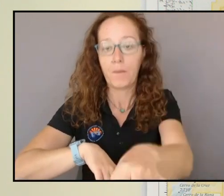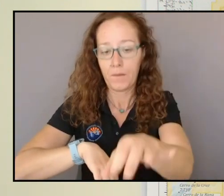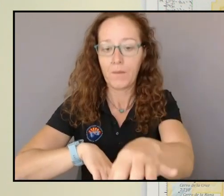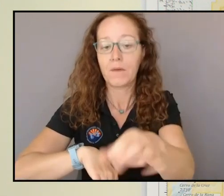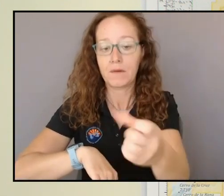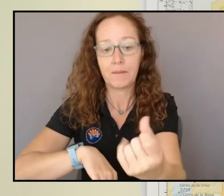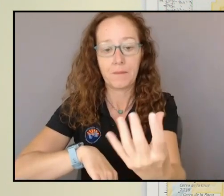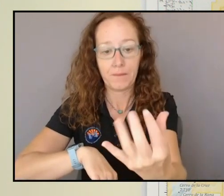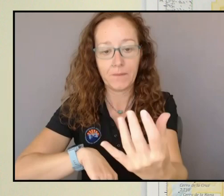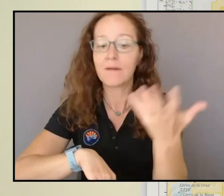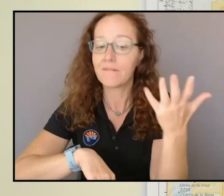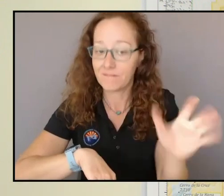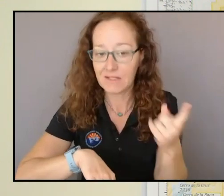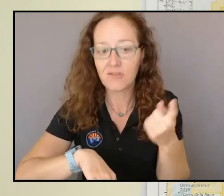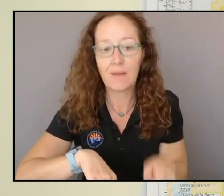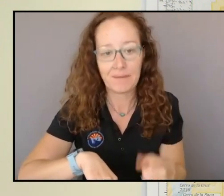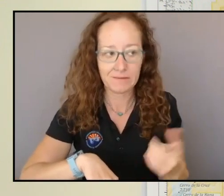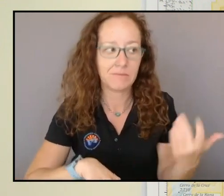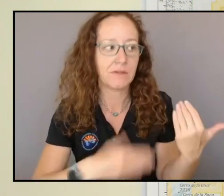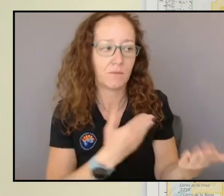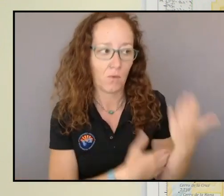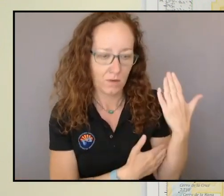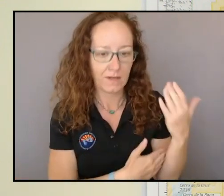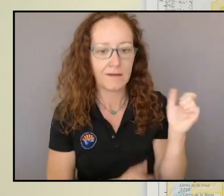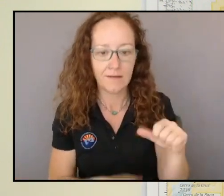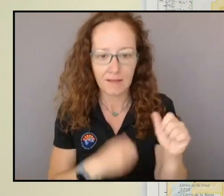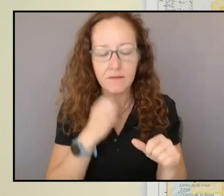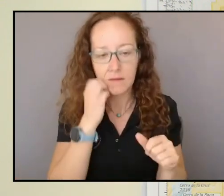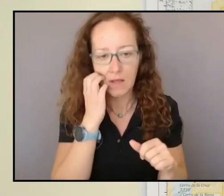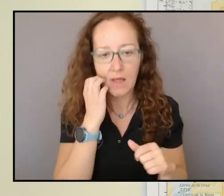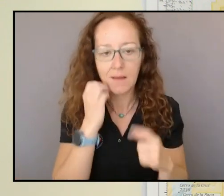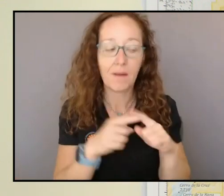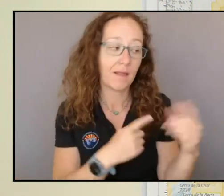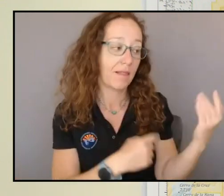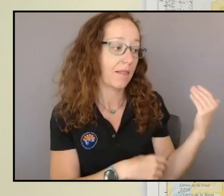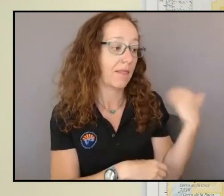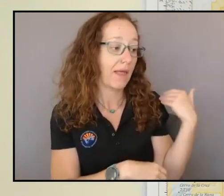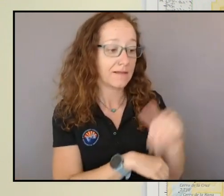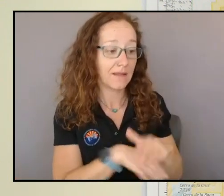planning last night was we got our air attacks-- so the plane that looks at everything up-- early briefed early. We briefed